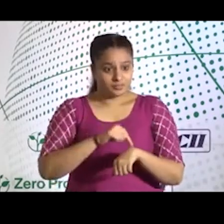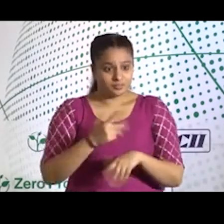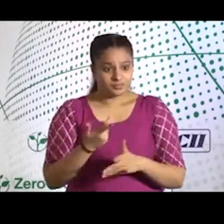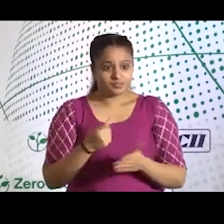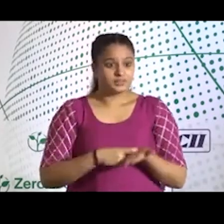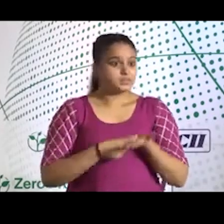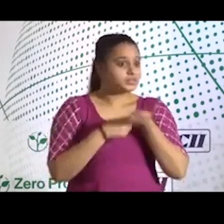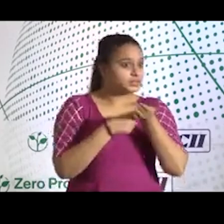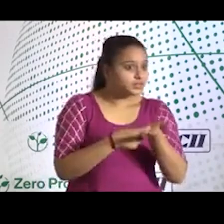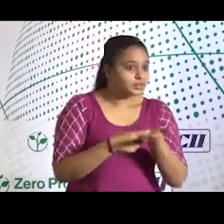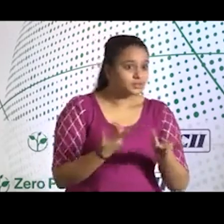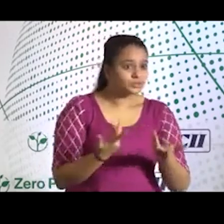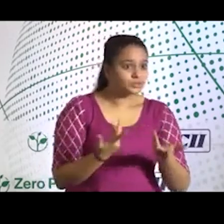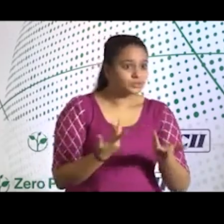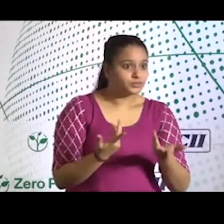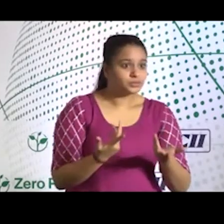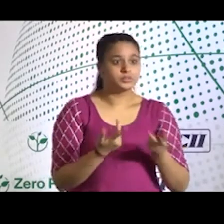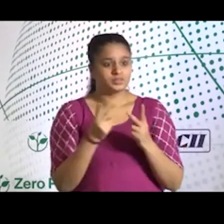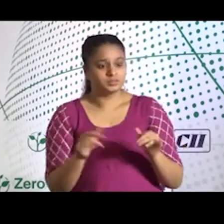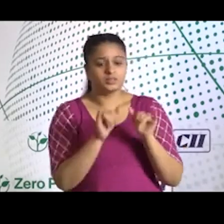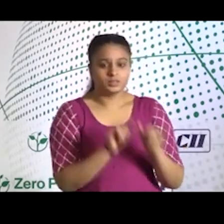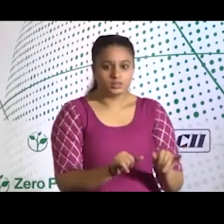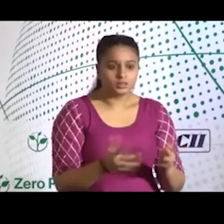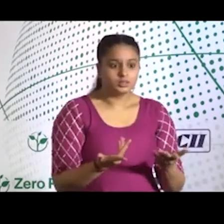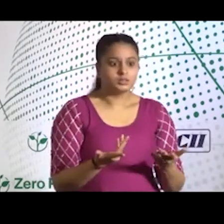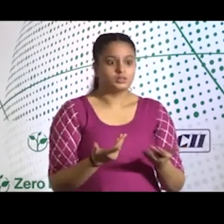for reasonable accommodations were like so bizarre